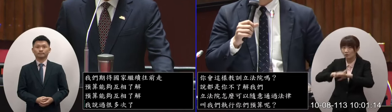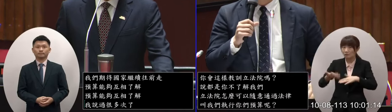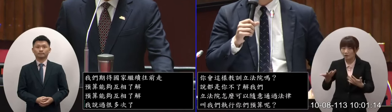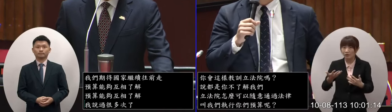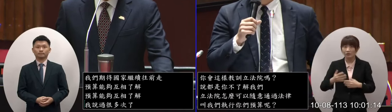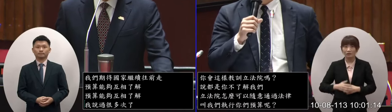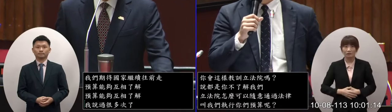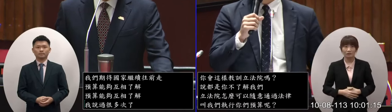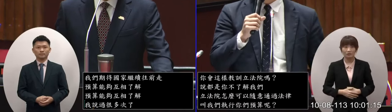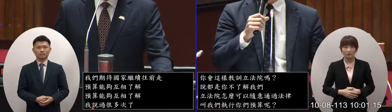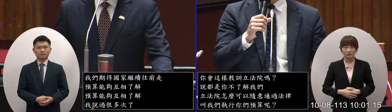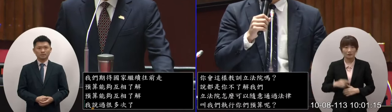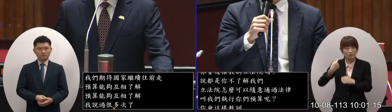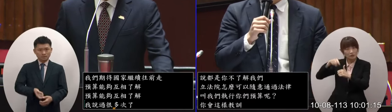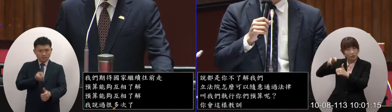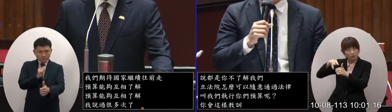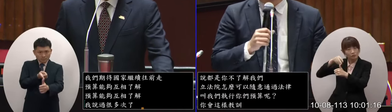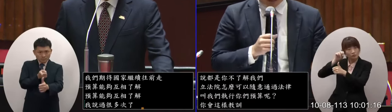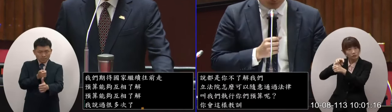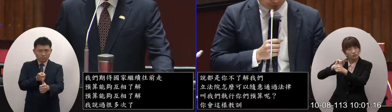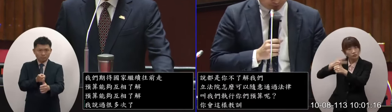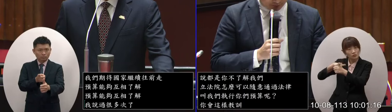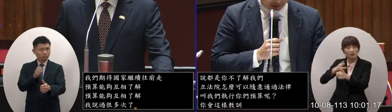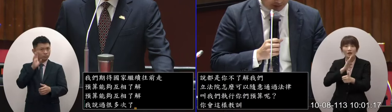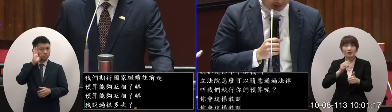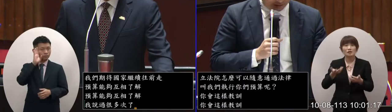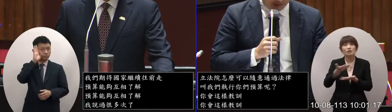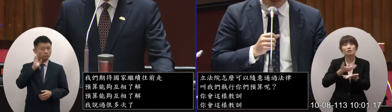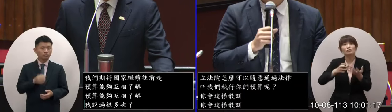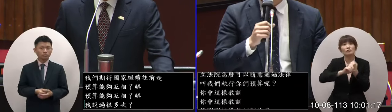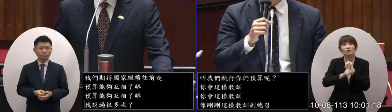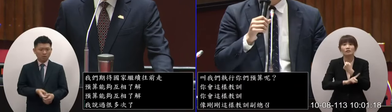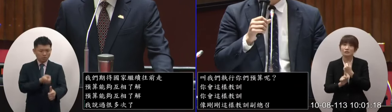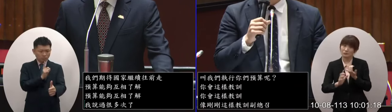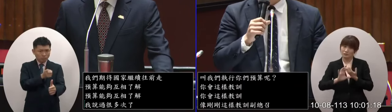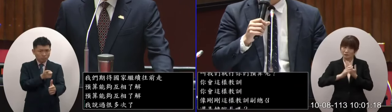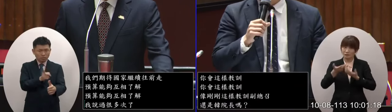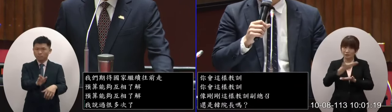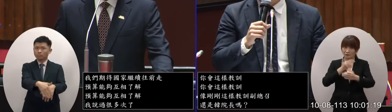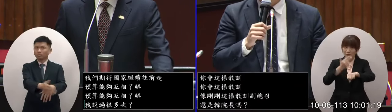How can you teach him a lesson ? How will you communicate with him? How can you teach him a lesson? How can you communicate with